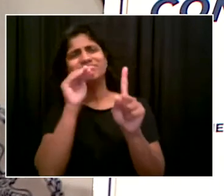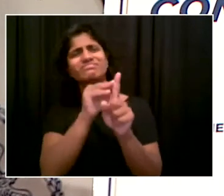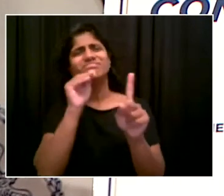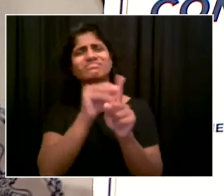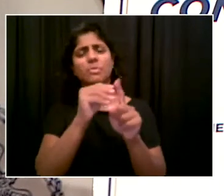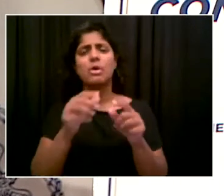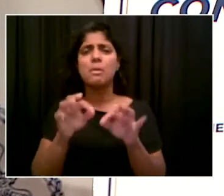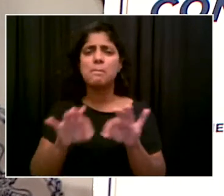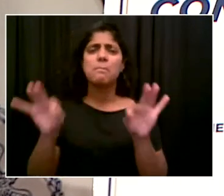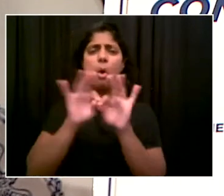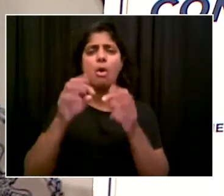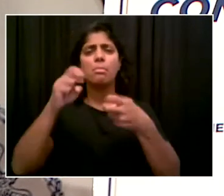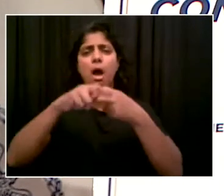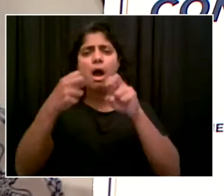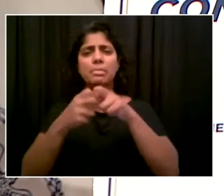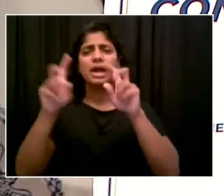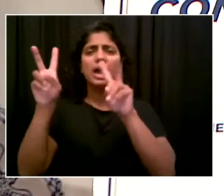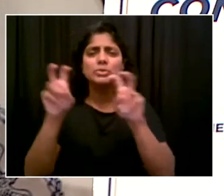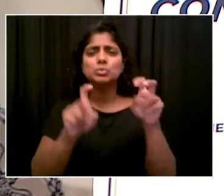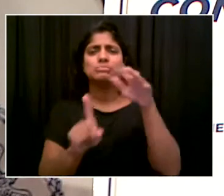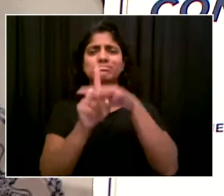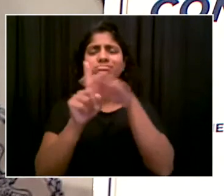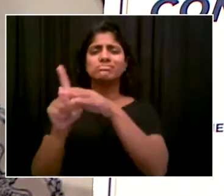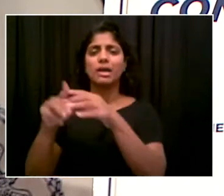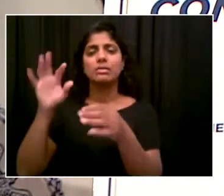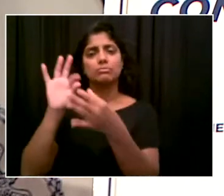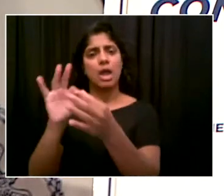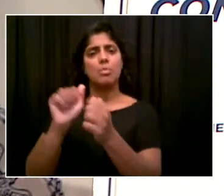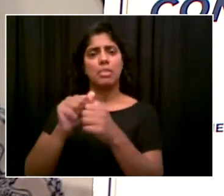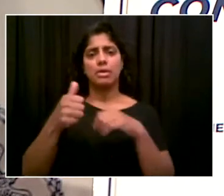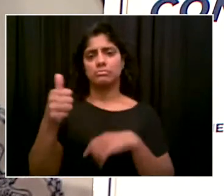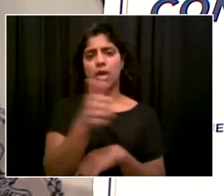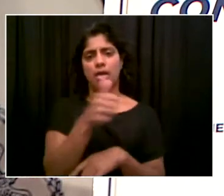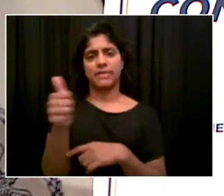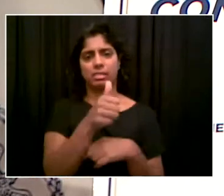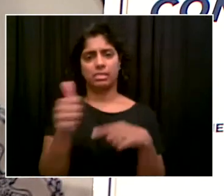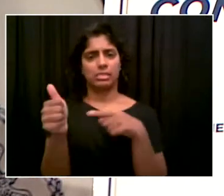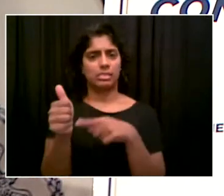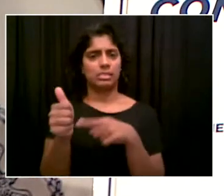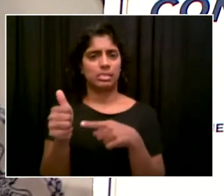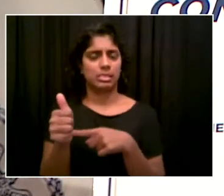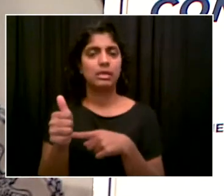CALLED FOR EQUITY IN FOR EQUITY IN MANY WAYS INCLUDING WHEN ICT OMES TO